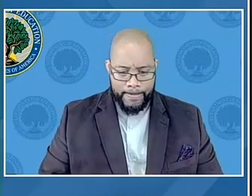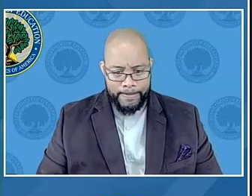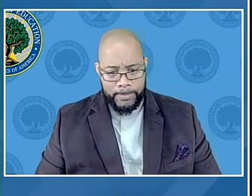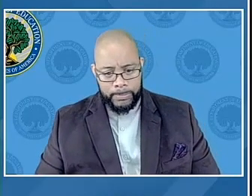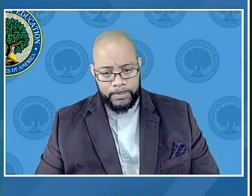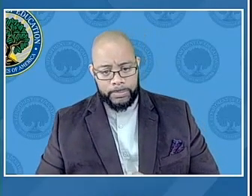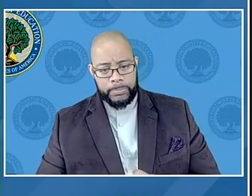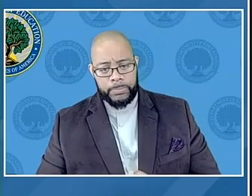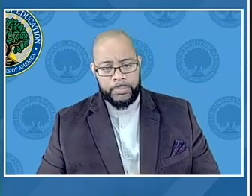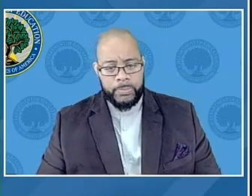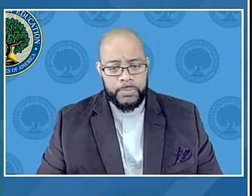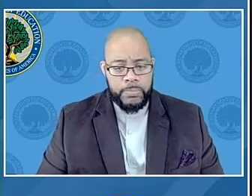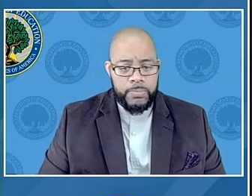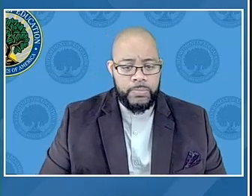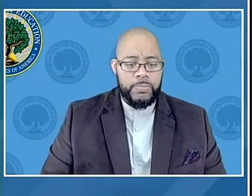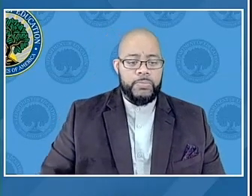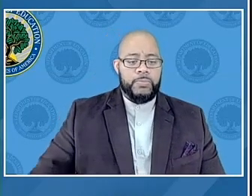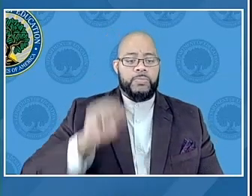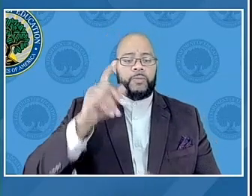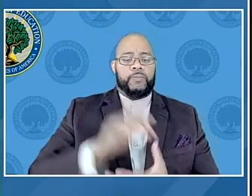Okay. Bobby, can you hear us?